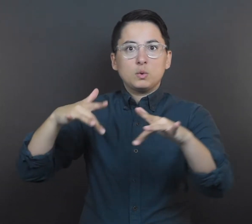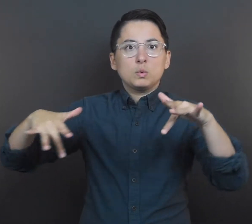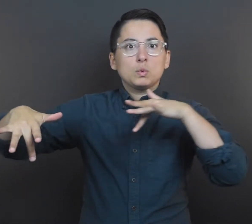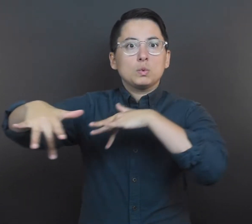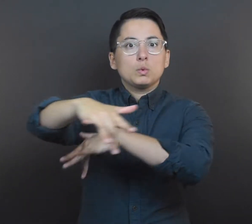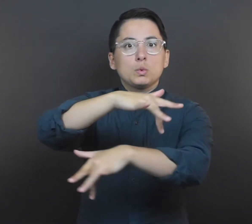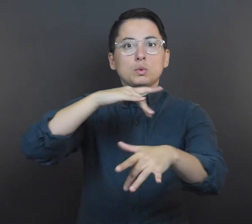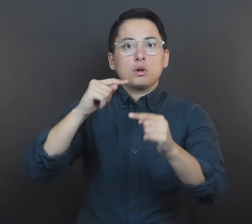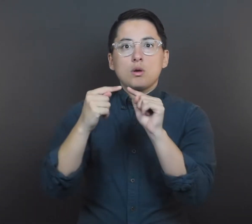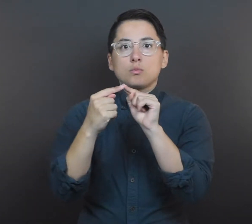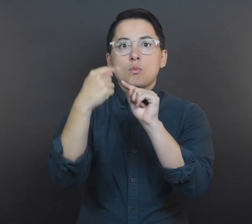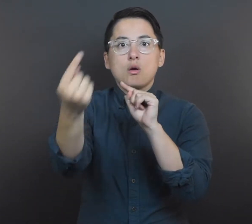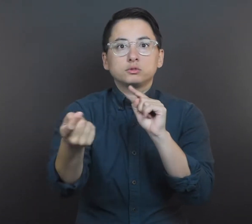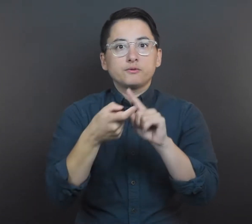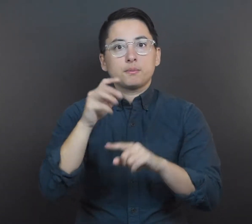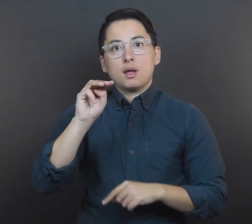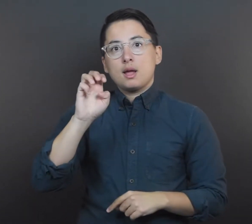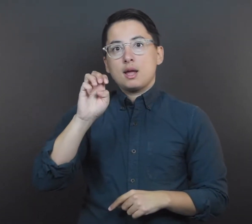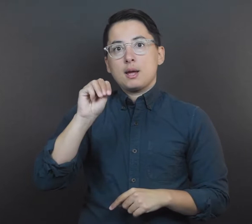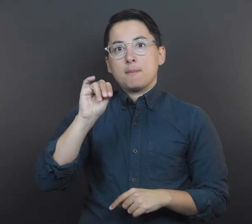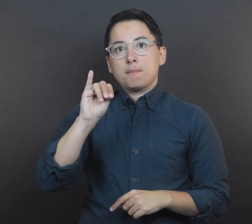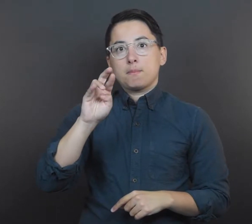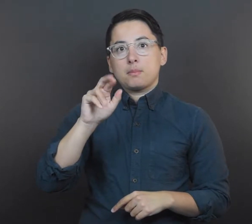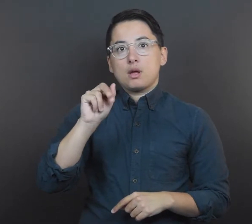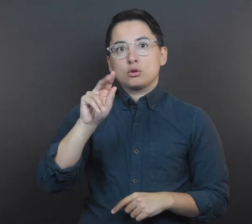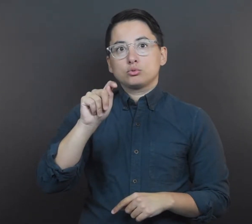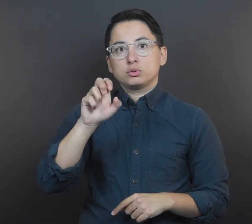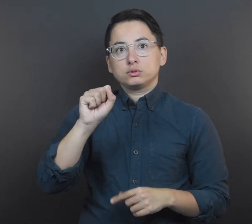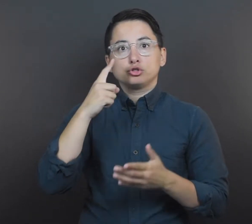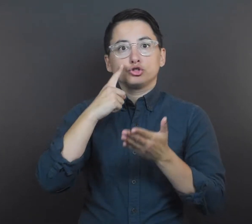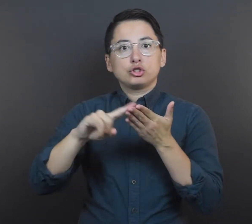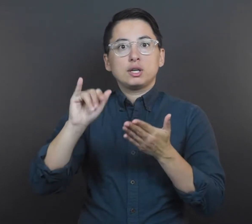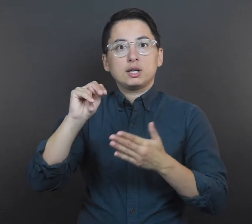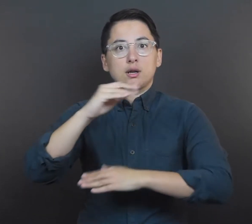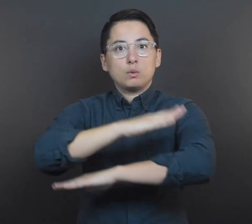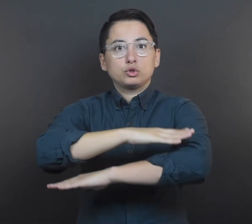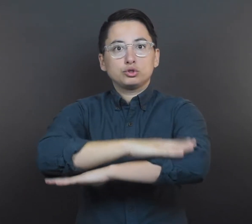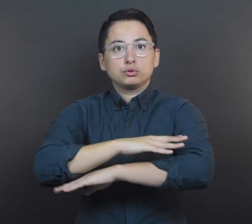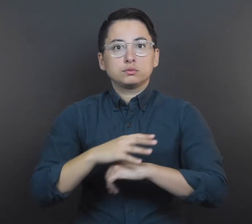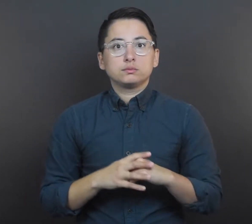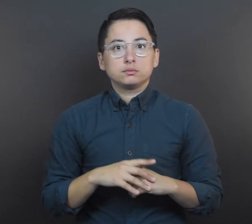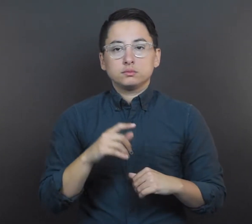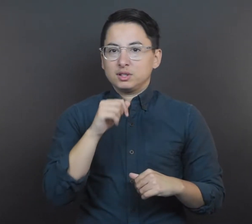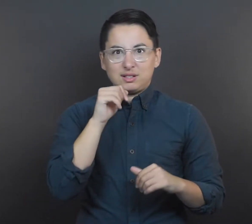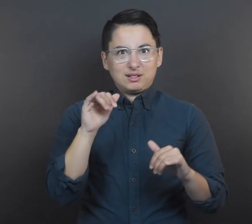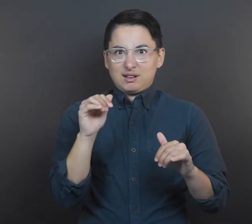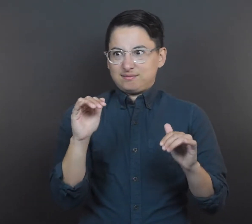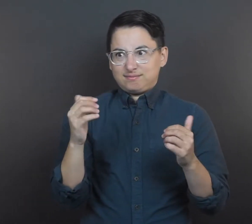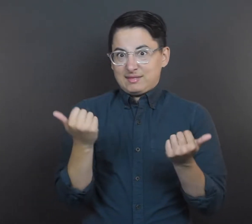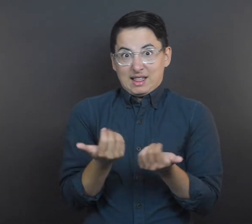check-in counter. It was nothing like she expected.